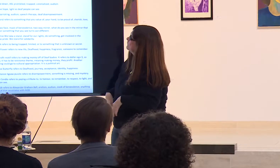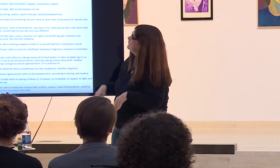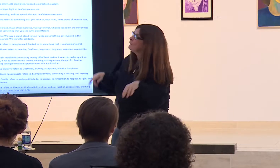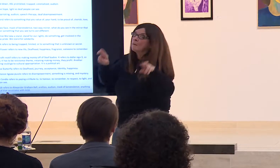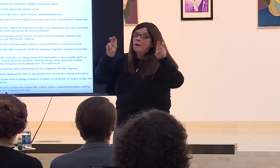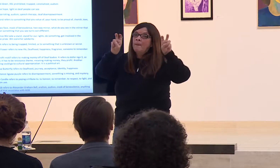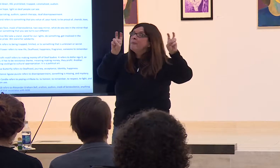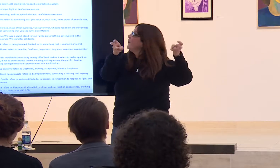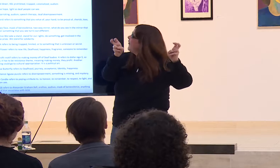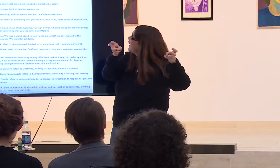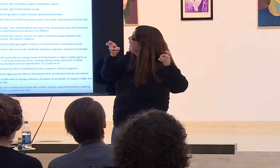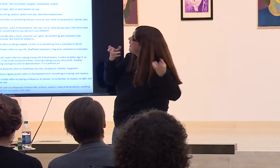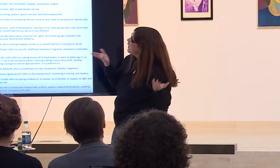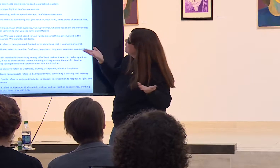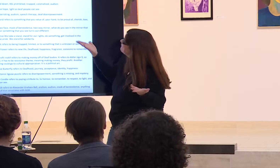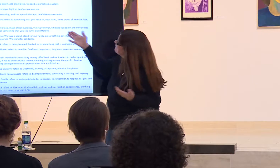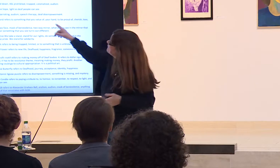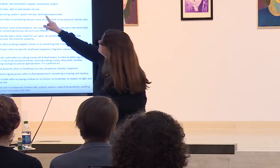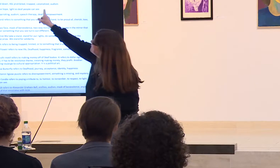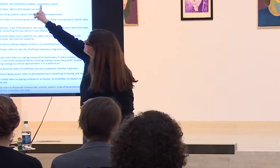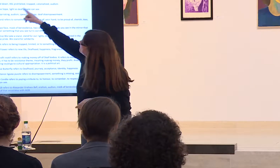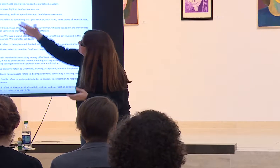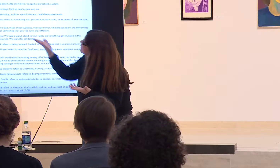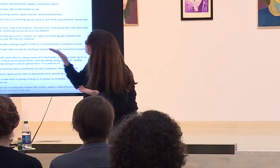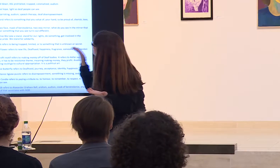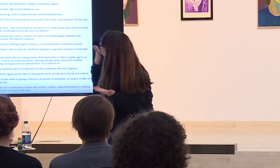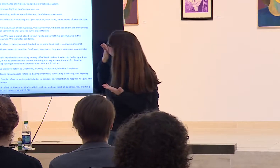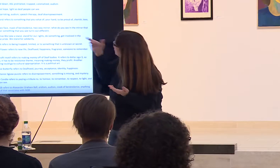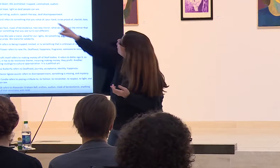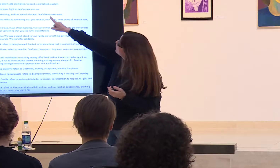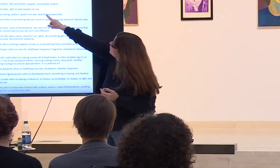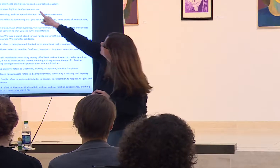of what those motifs could mean or where they could go.